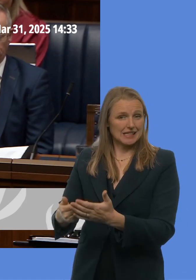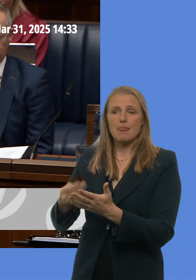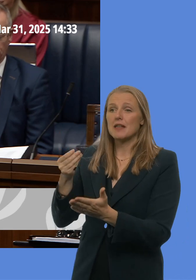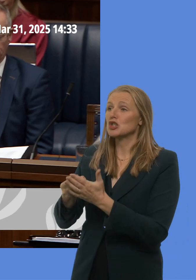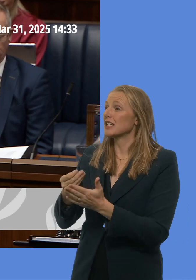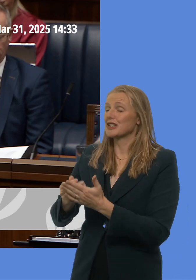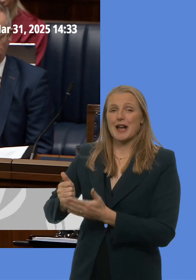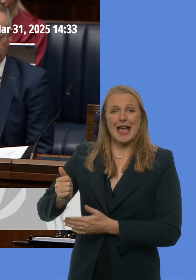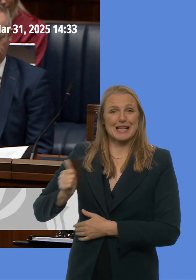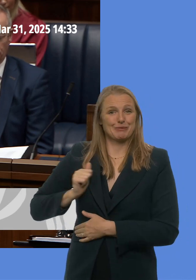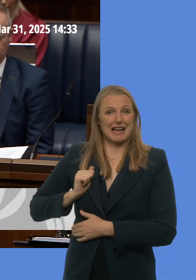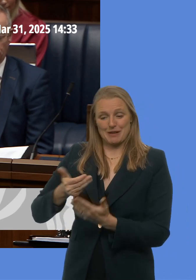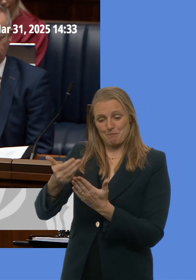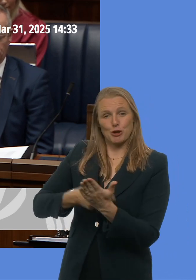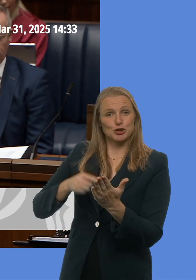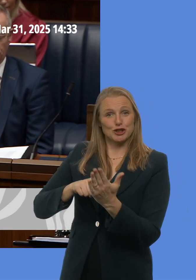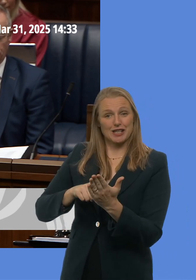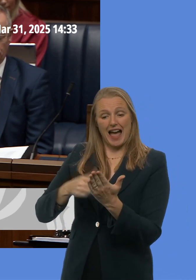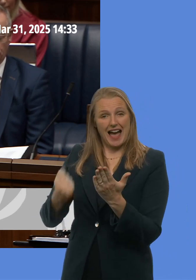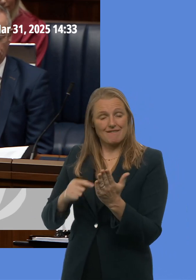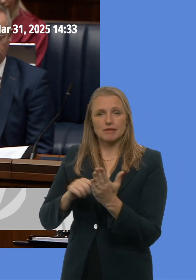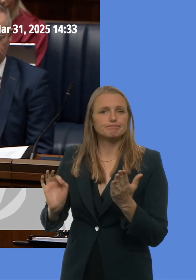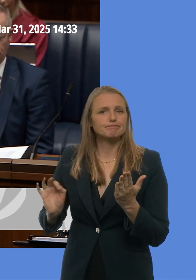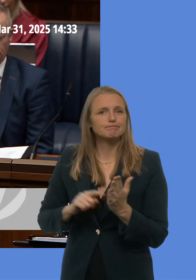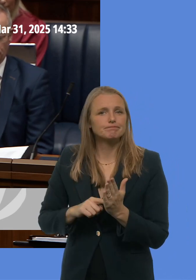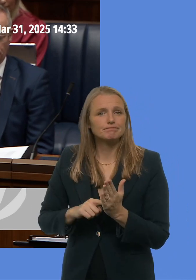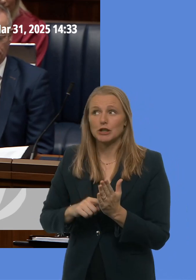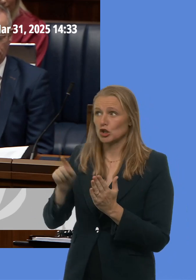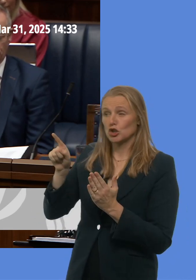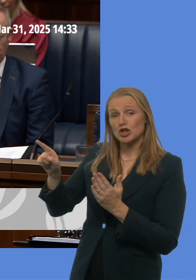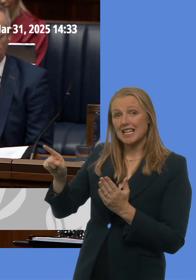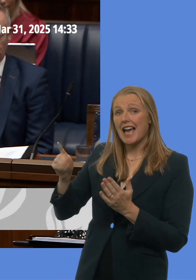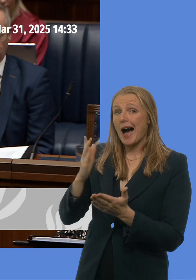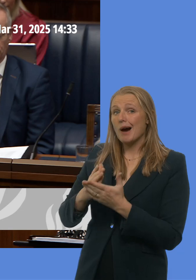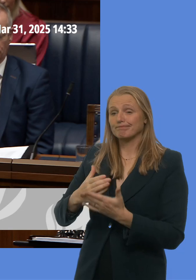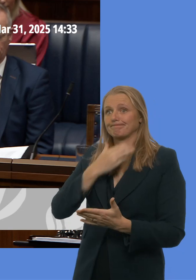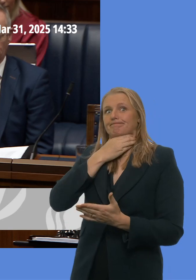budget statement. She did not get that because, in my view, she stifled that economic growth by, for